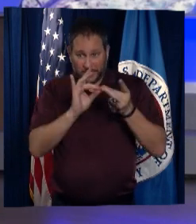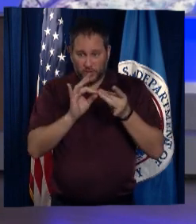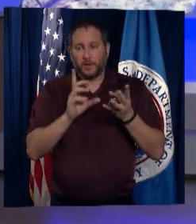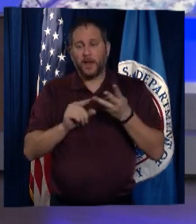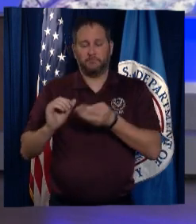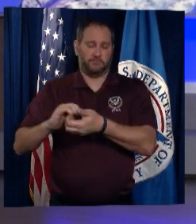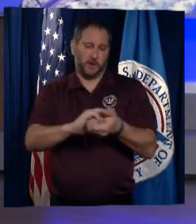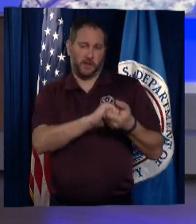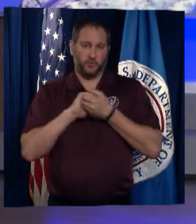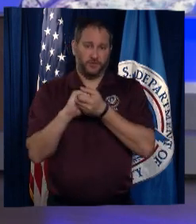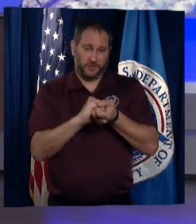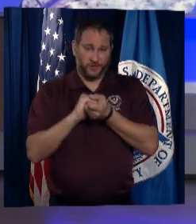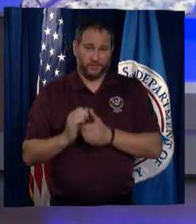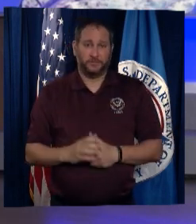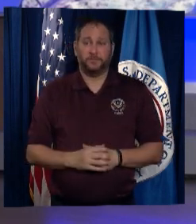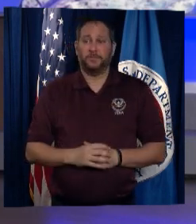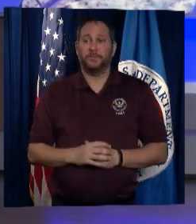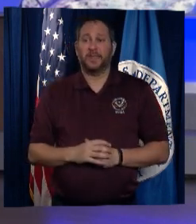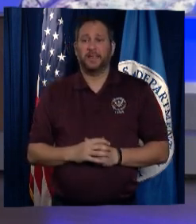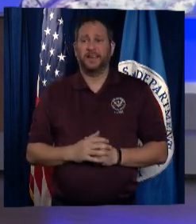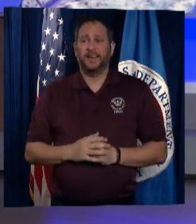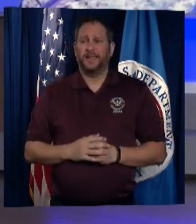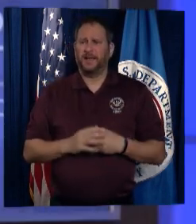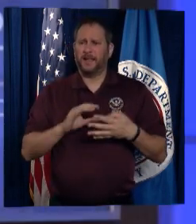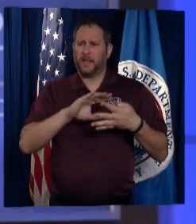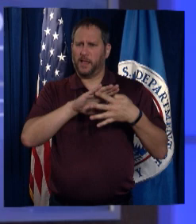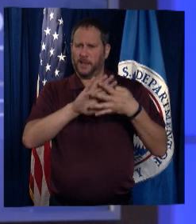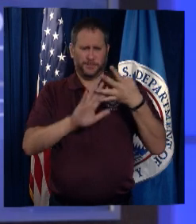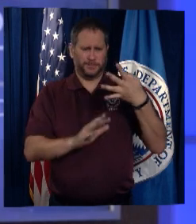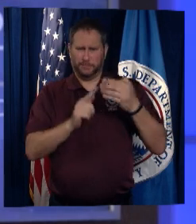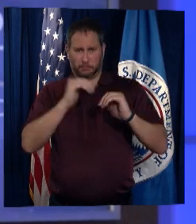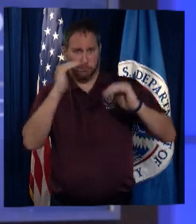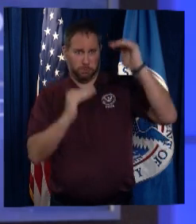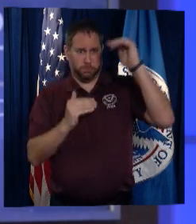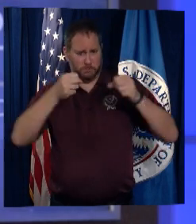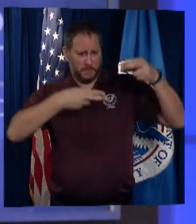full-time to their promotion. We've just learned through a painful